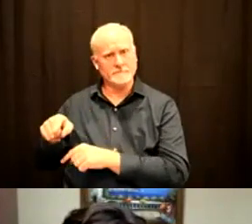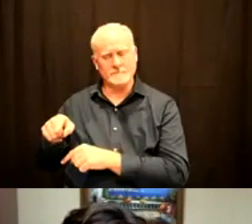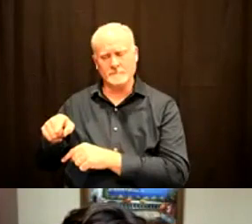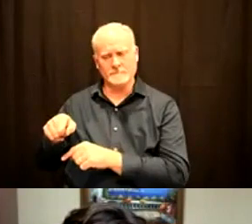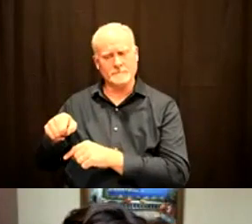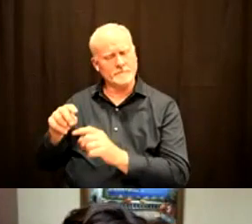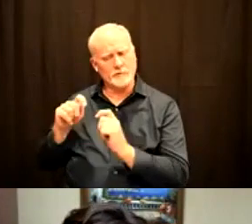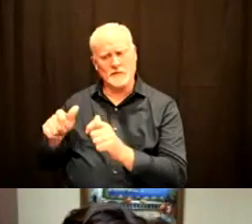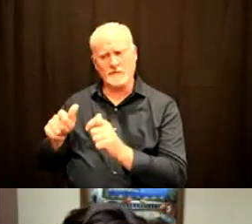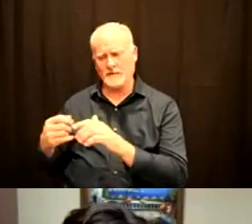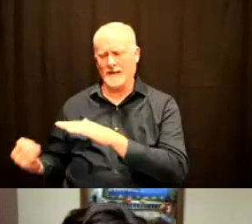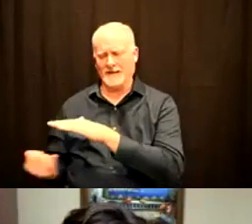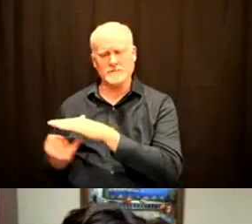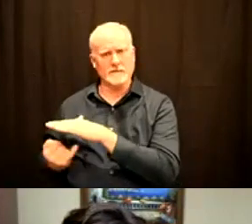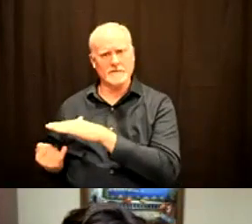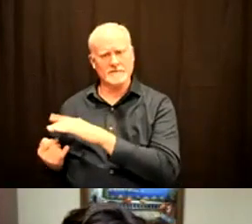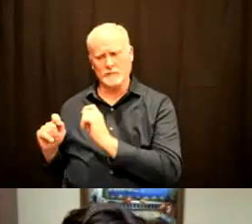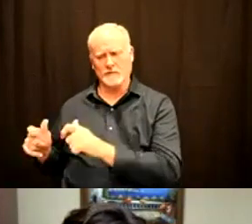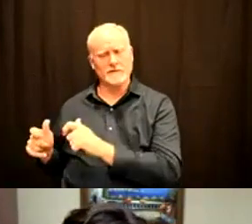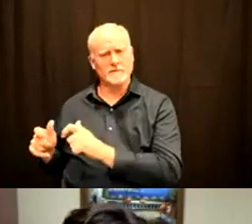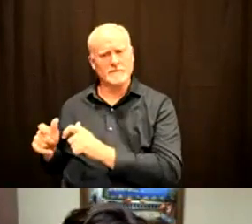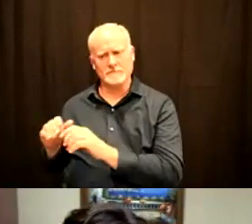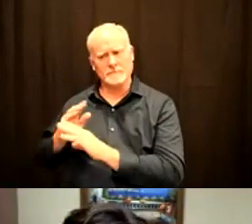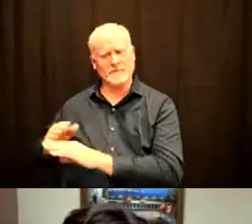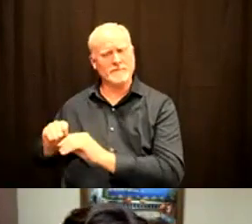and keep it from spreading so that we didn't have a massive outbreak on campus